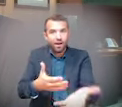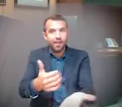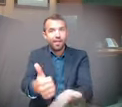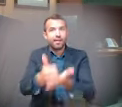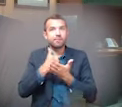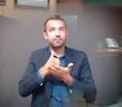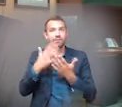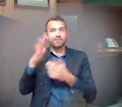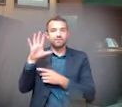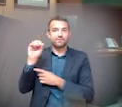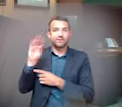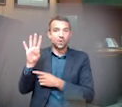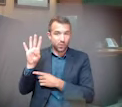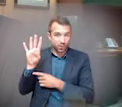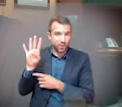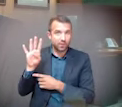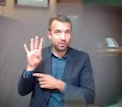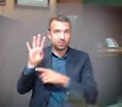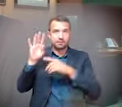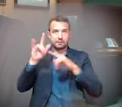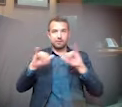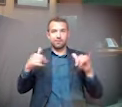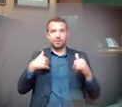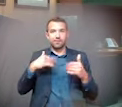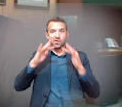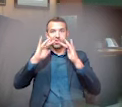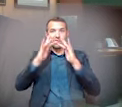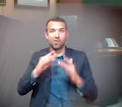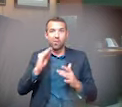was doing where I was online and I am sharing information and what have you.